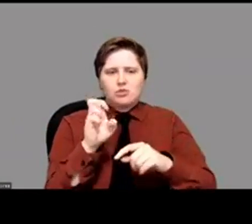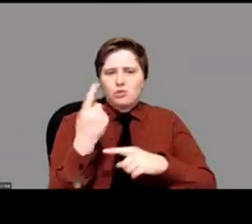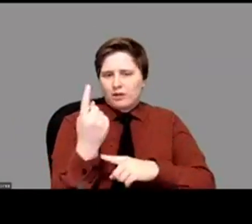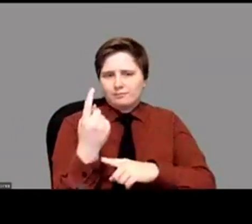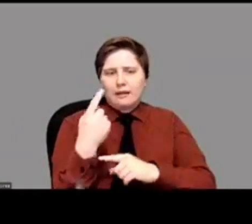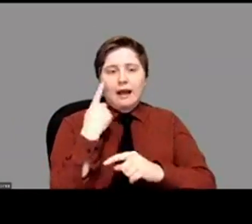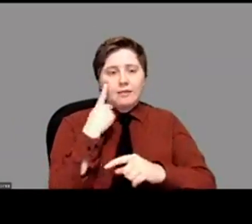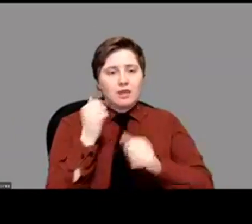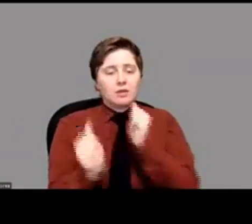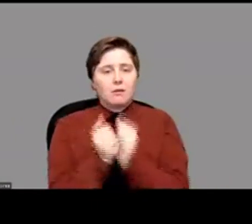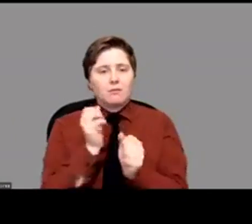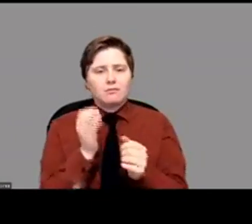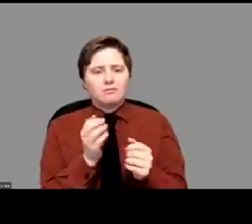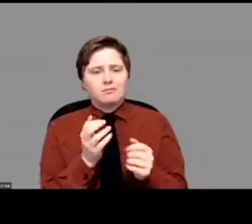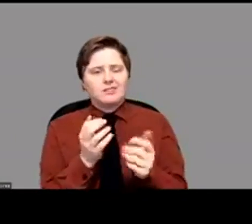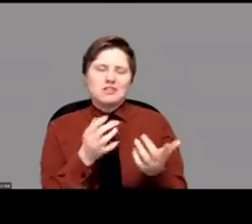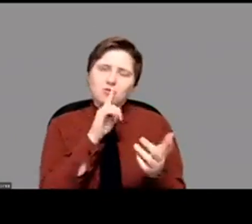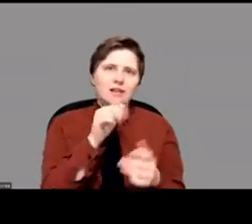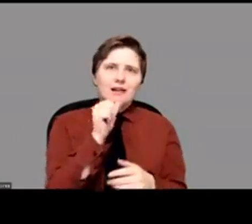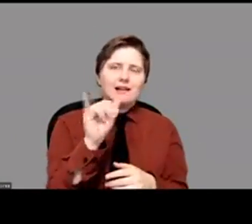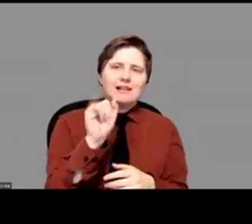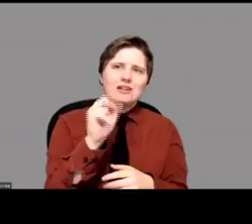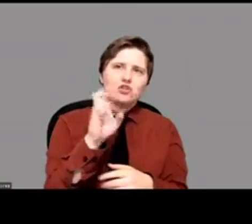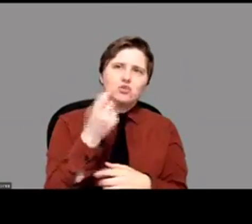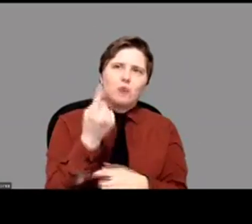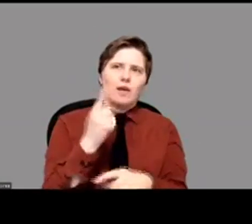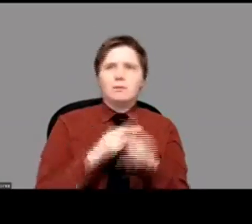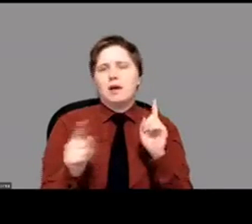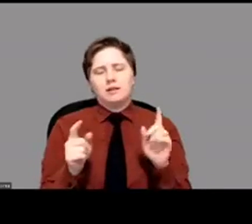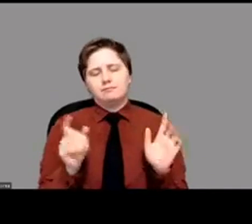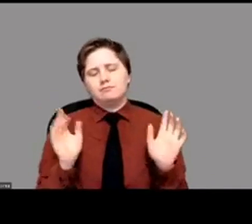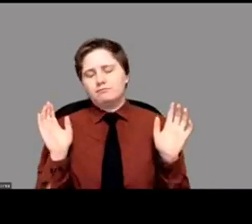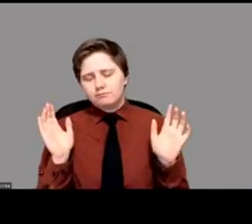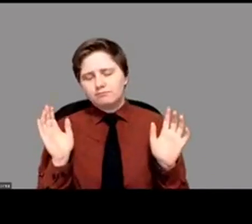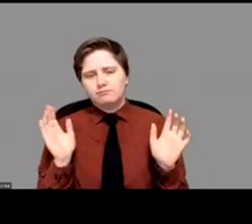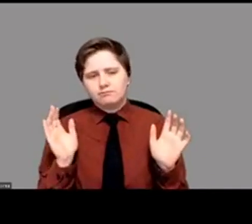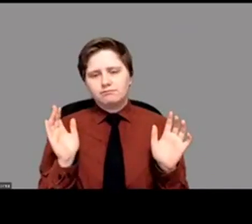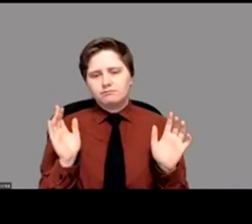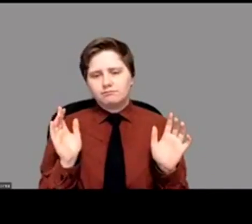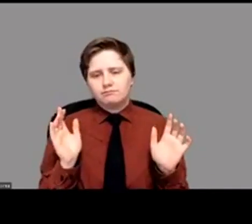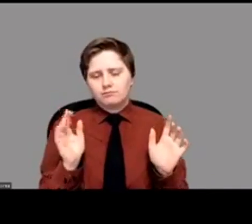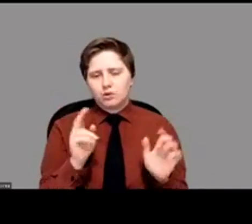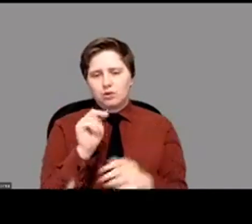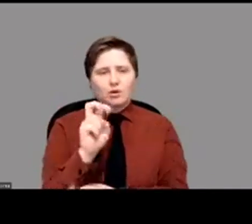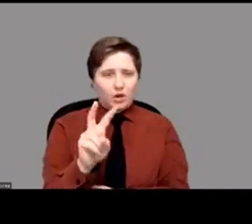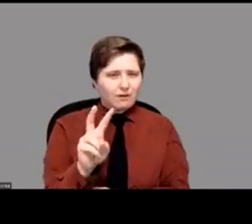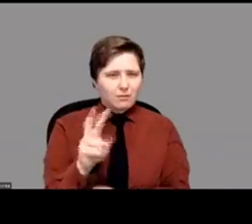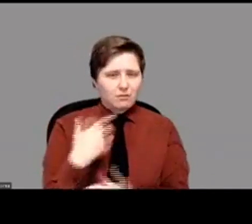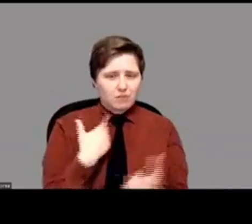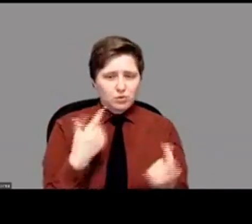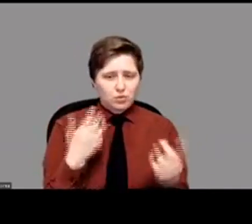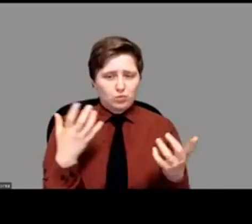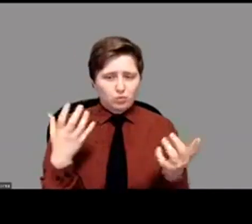I guess it's not issue anymore, but the. November and what we're going to do,